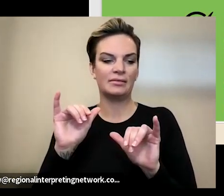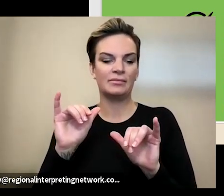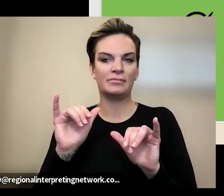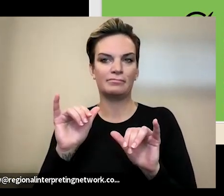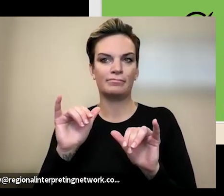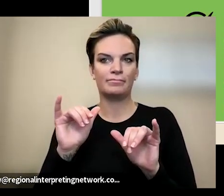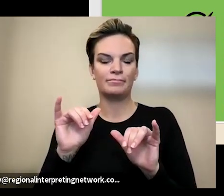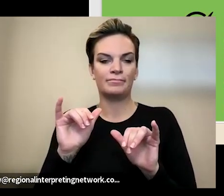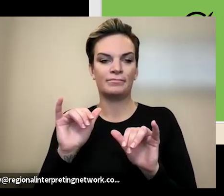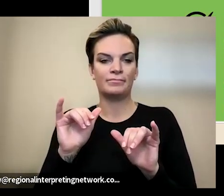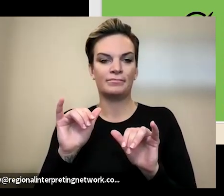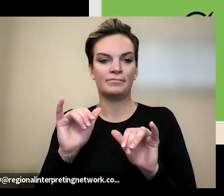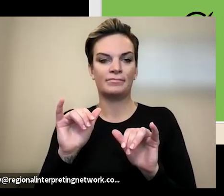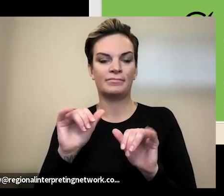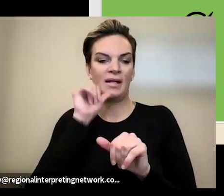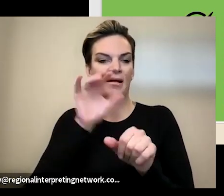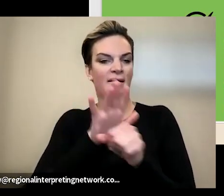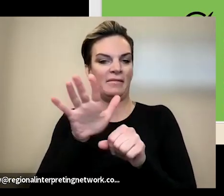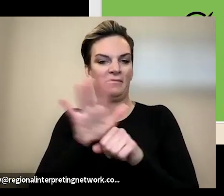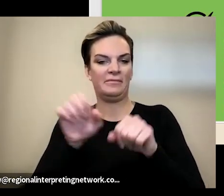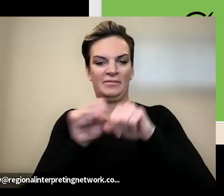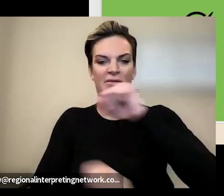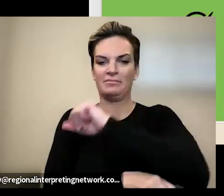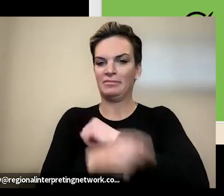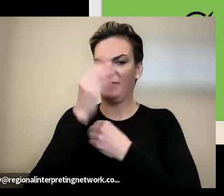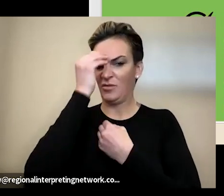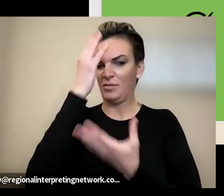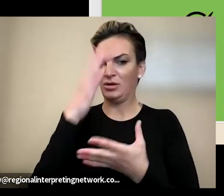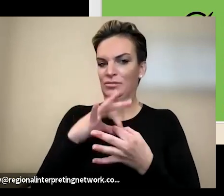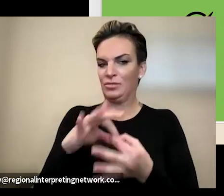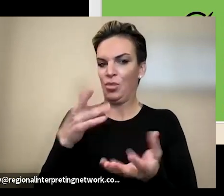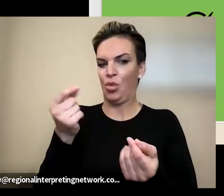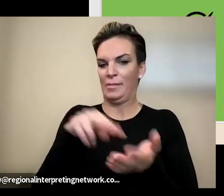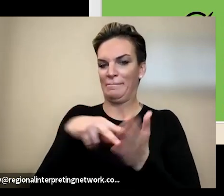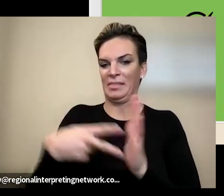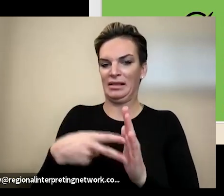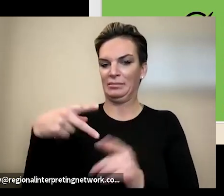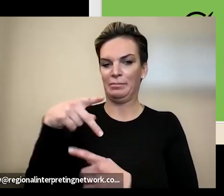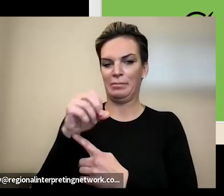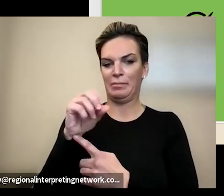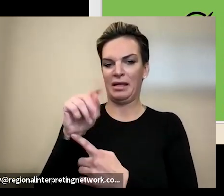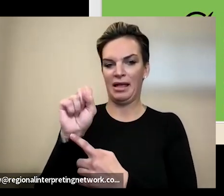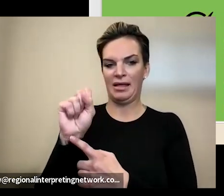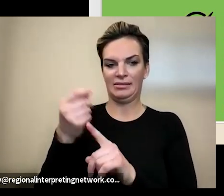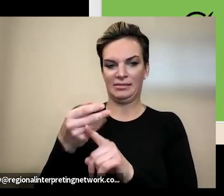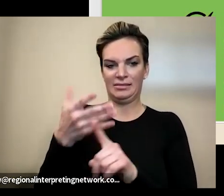of foundational knowledge of what POTS is and that certainly impacts the quality of treatment